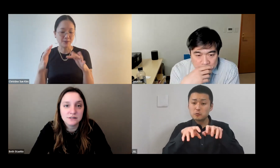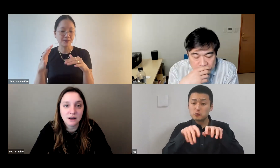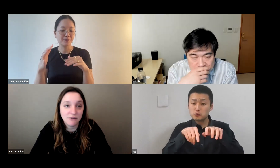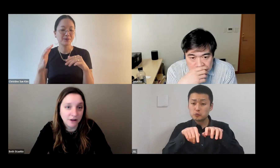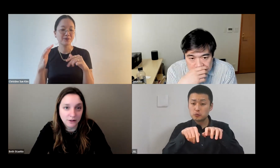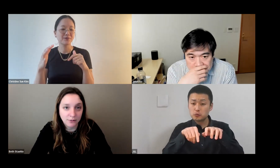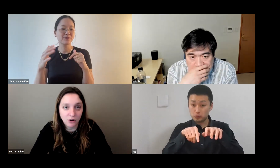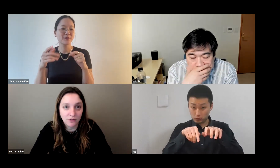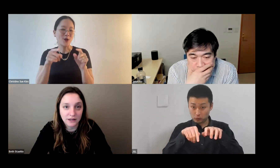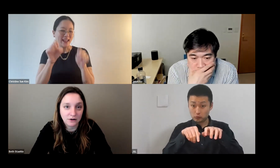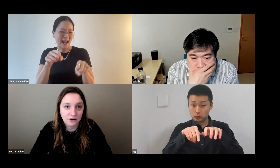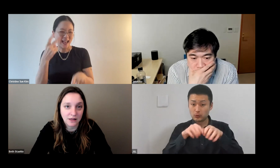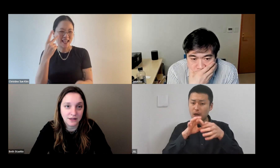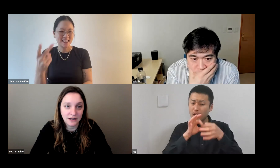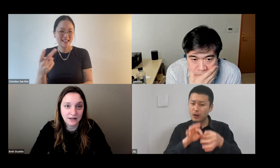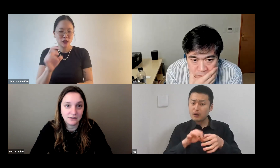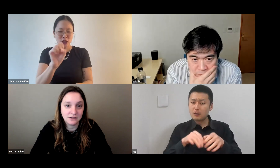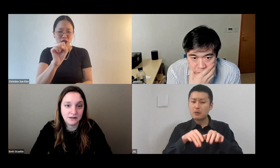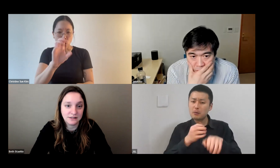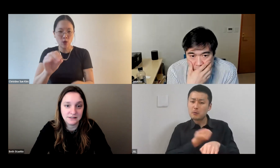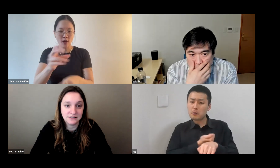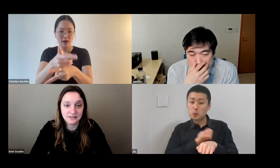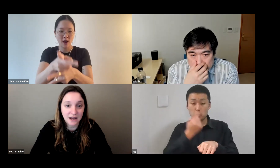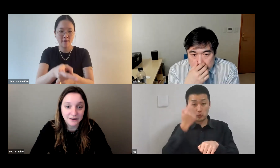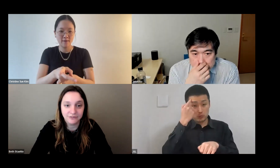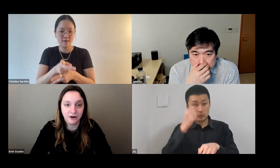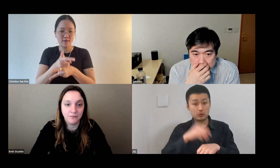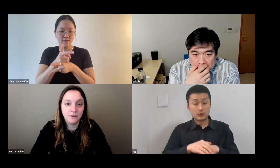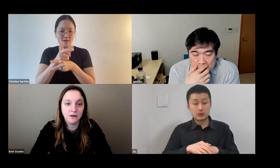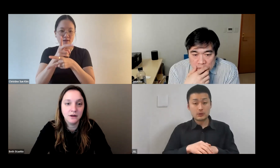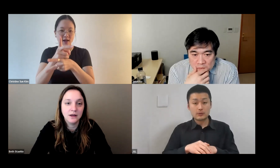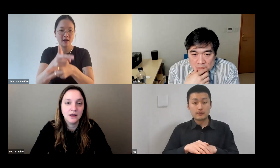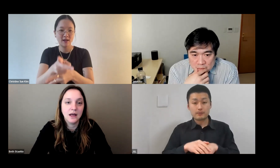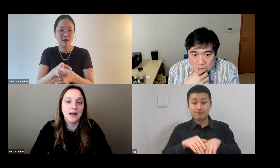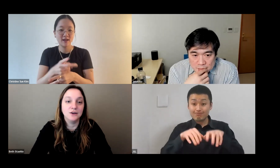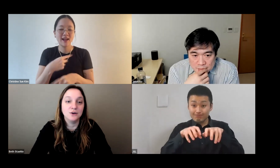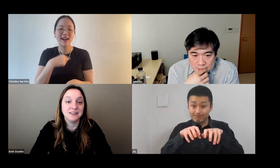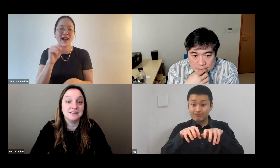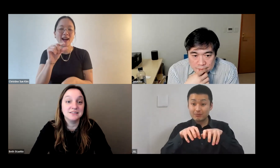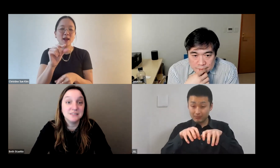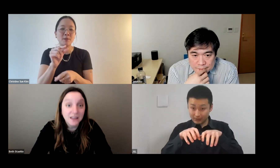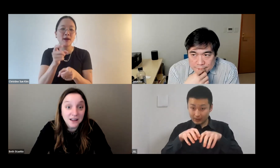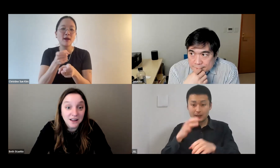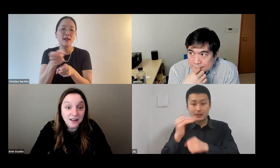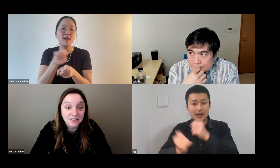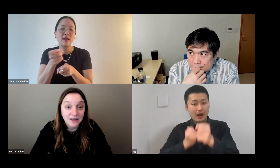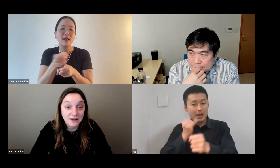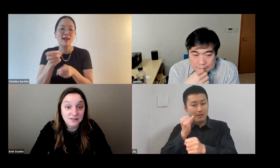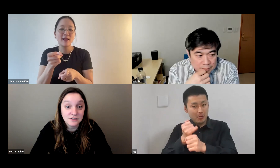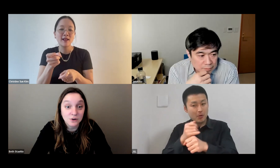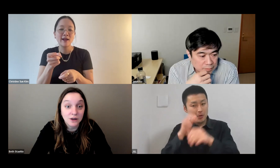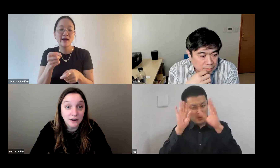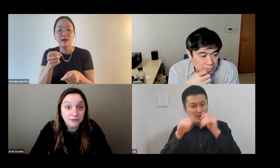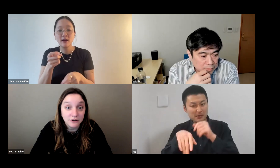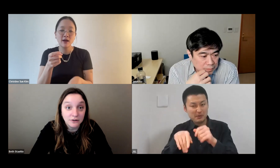available on the Internet that it gets its data from. And you can see that it's so careful